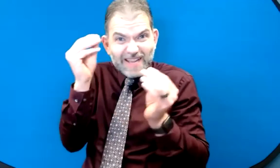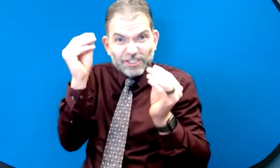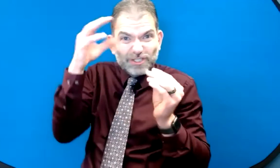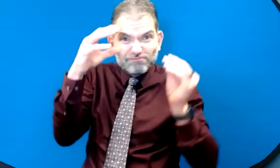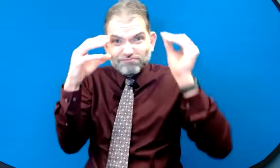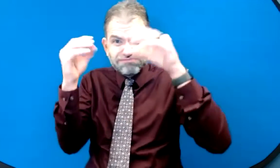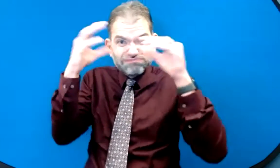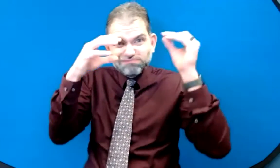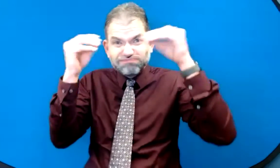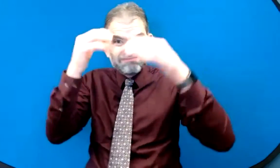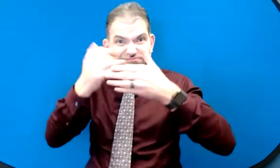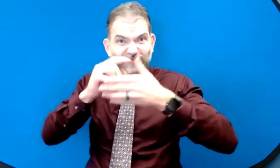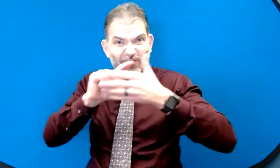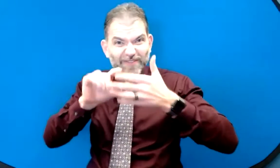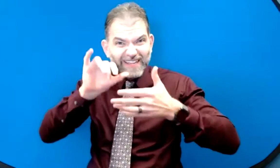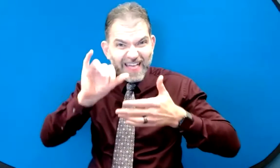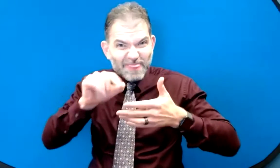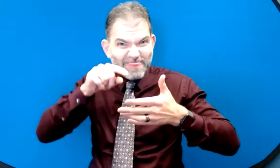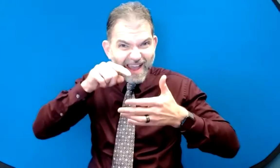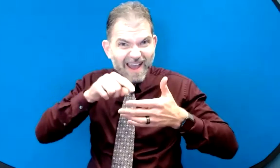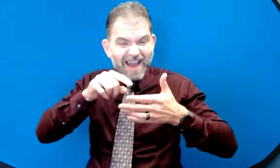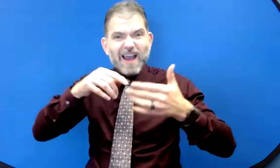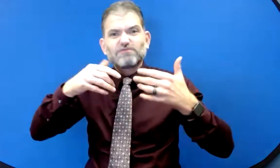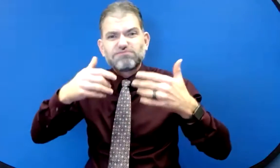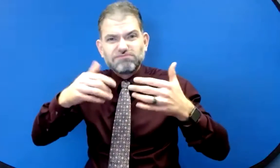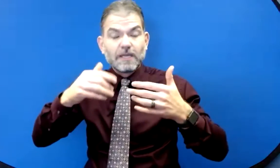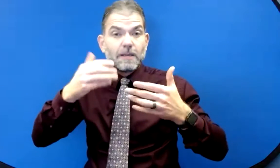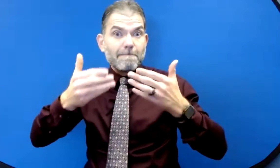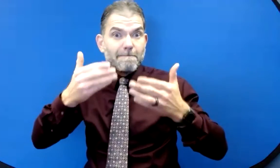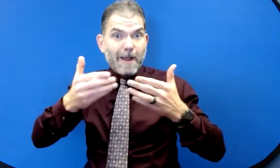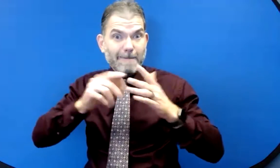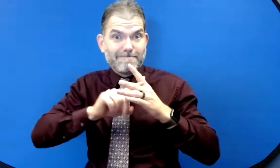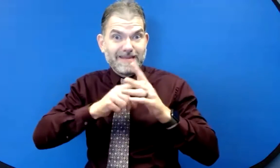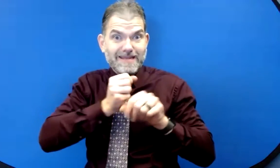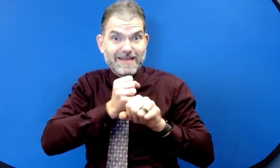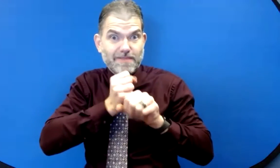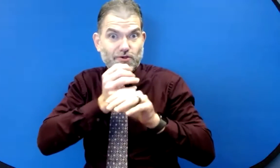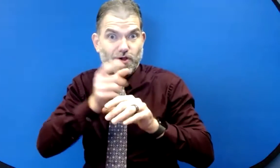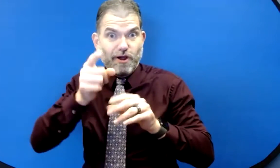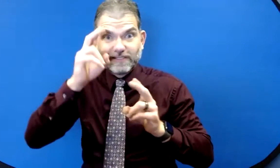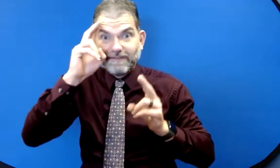ASL Interpreter: the entire message right? So there's not a complete ASL Interpreter: communication system that's happening.